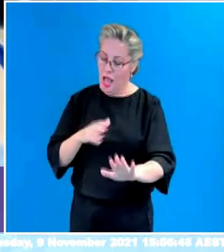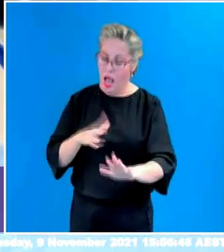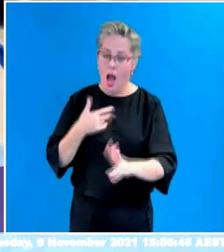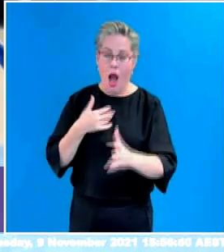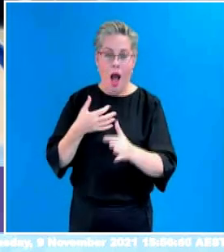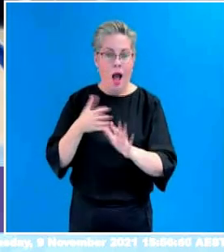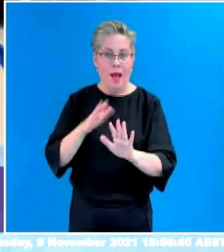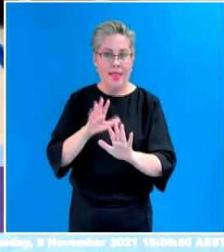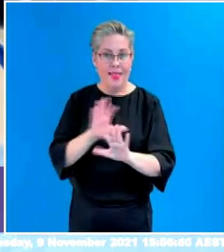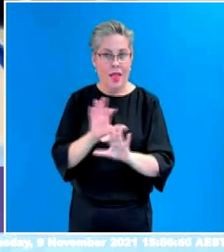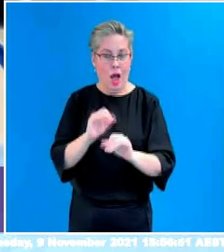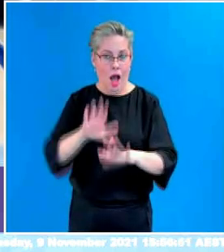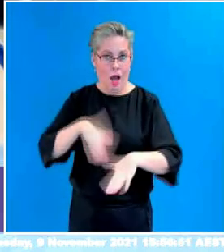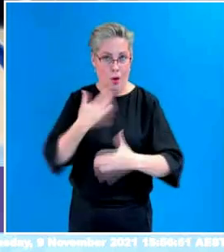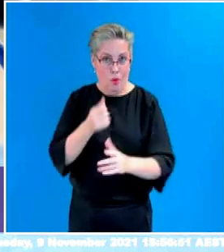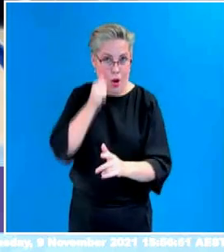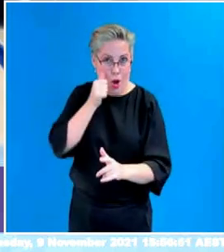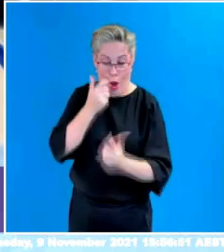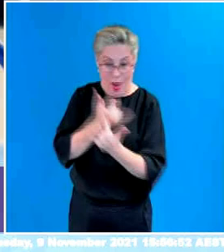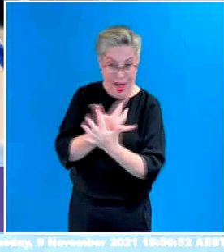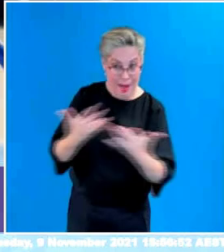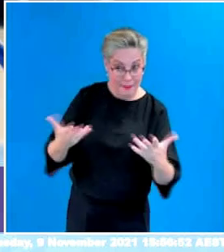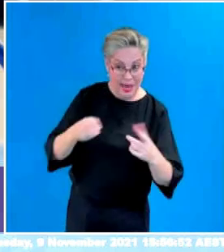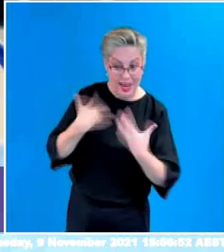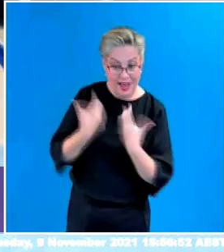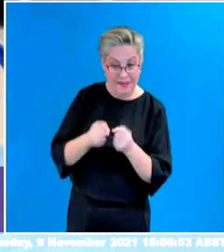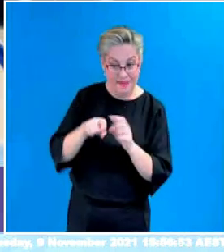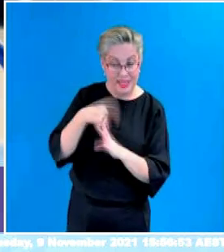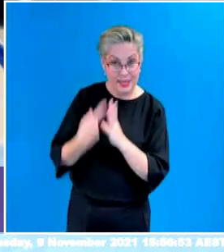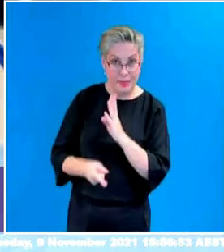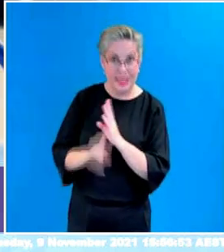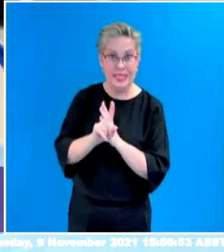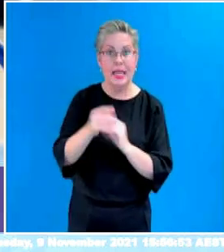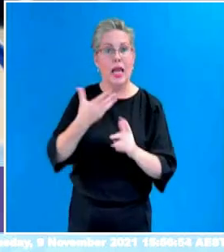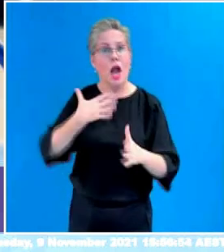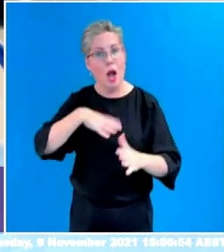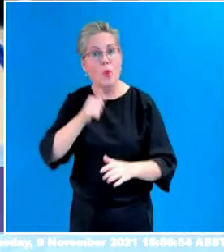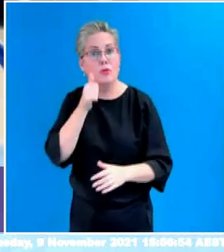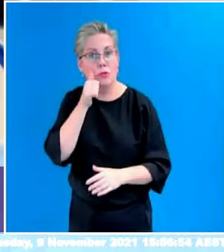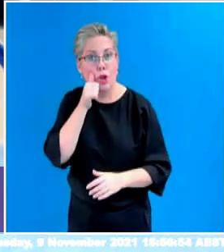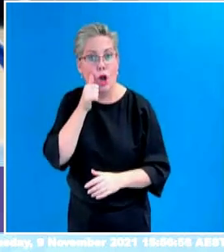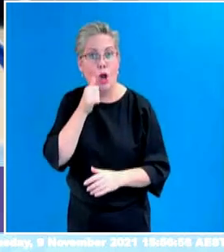I just want to know whether or not there is someone with disability in a senior